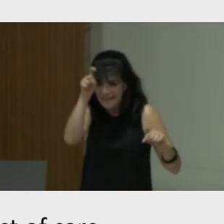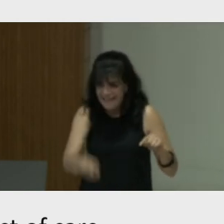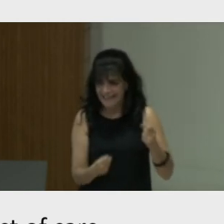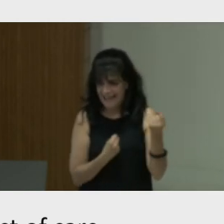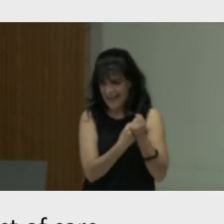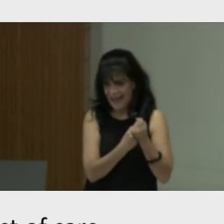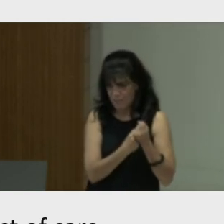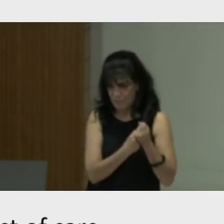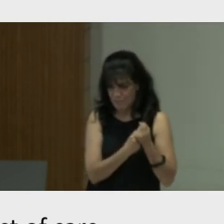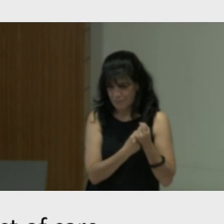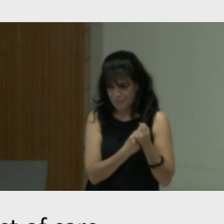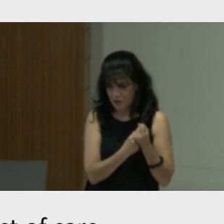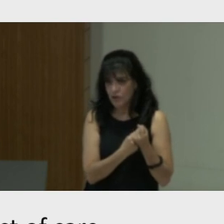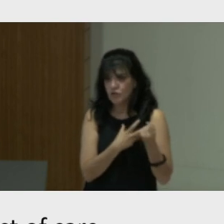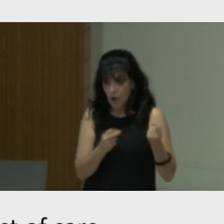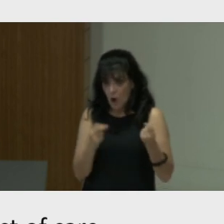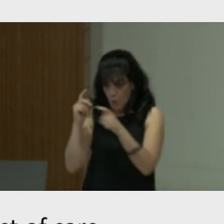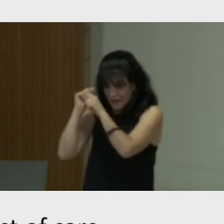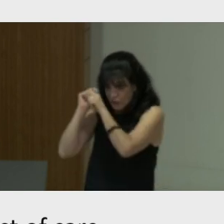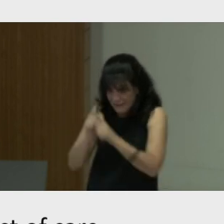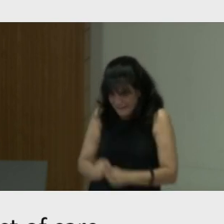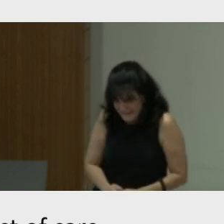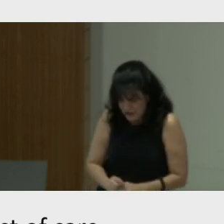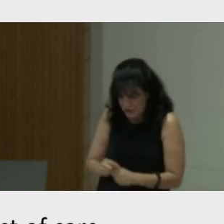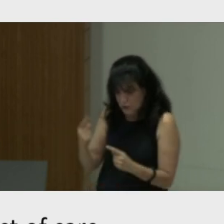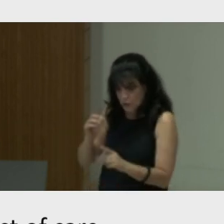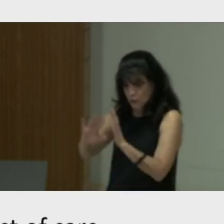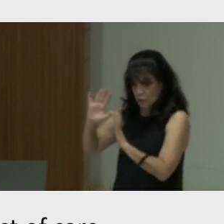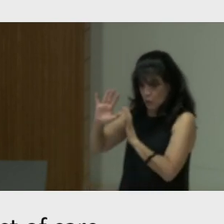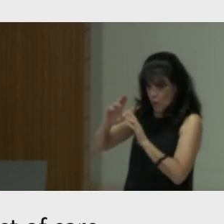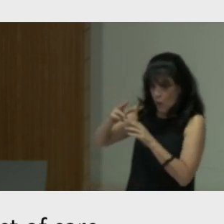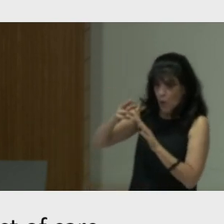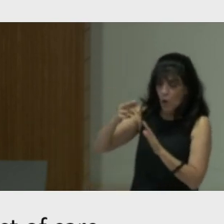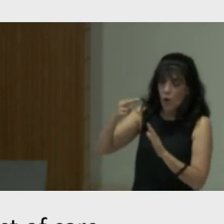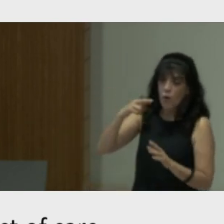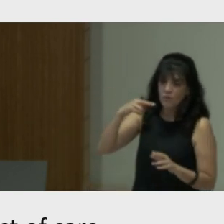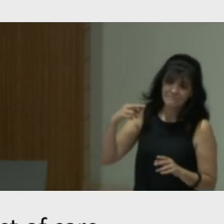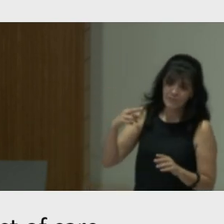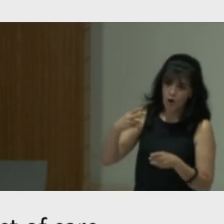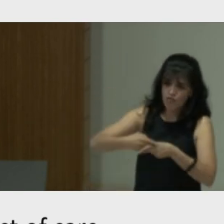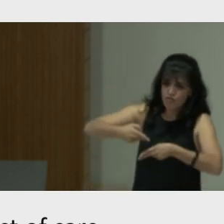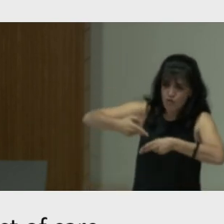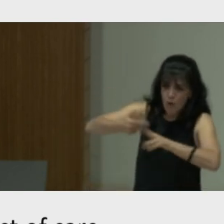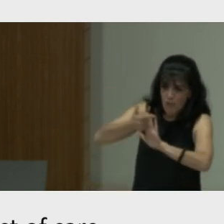And so we've got a long tradition stretching back to classical Roman law, way back to 450 before Christ